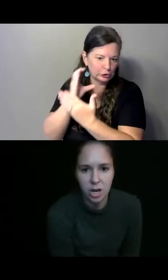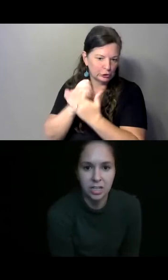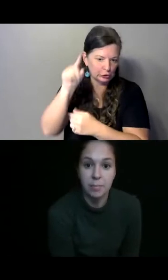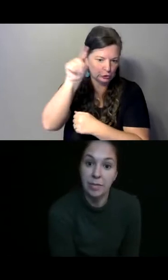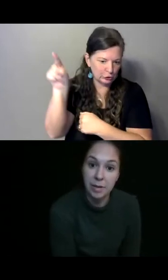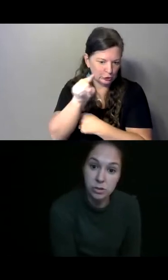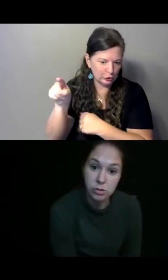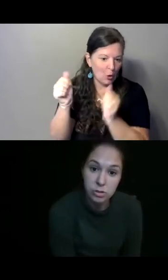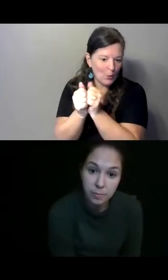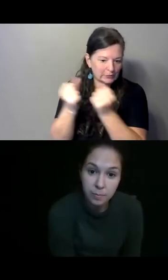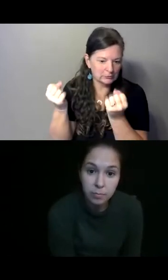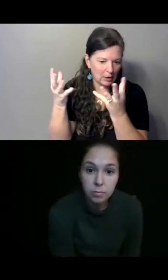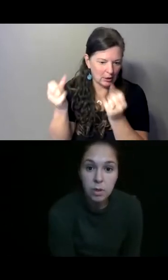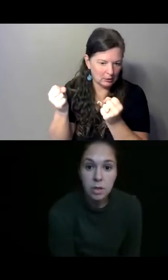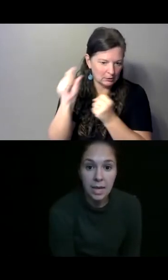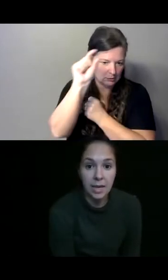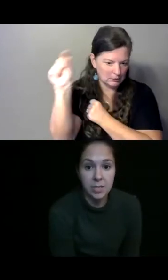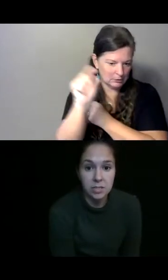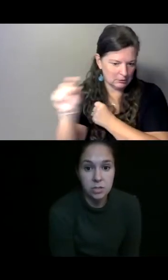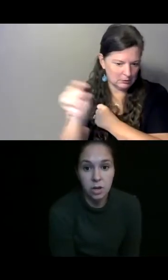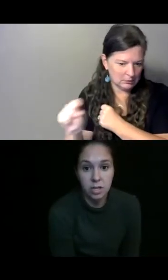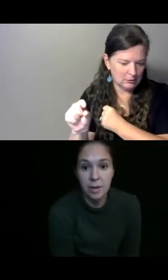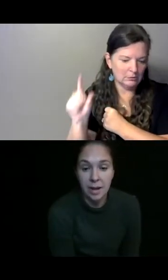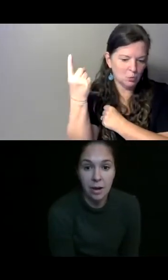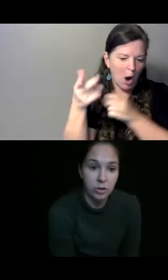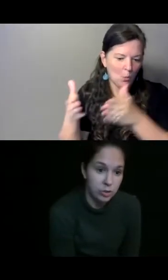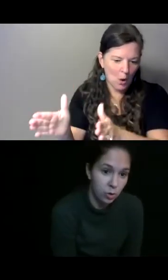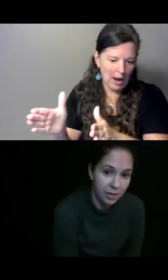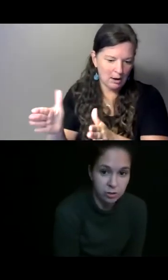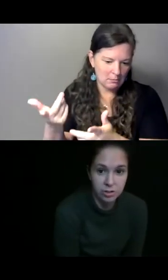talking about the pictures and talking about how you would show a picture in a